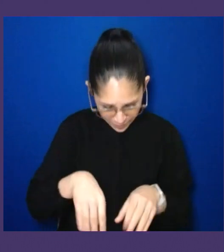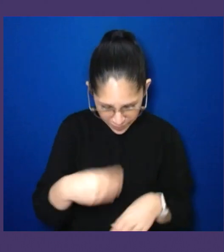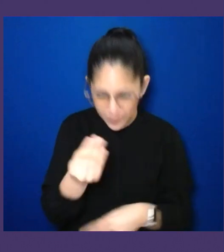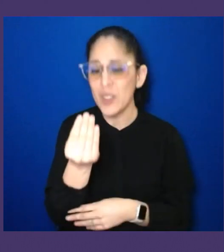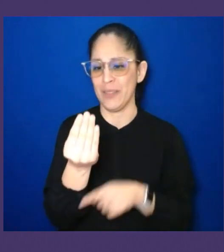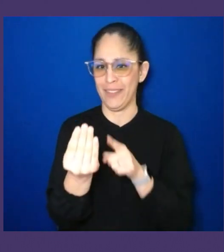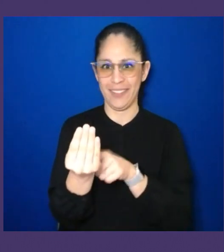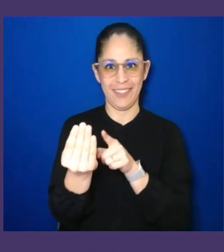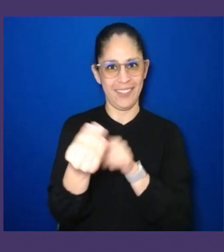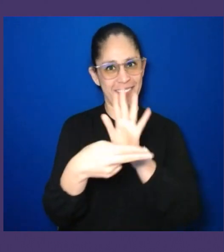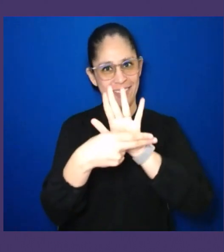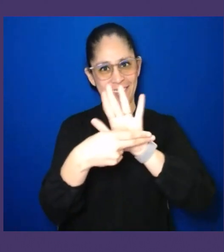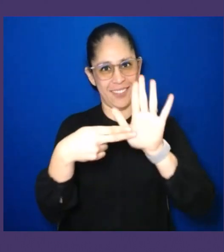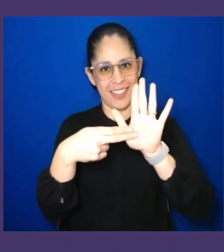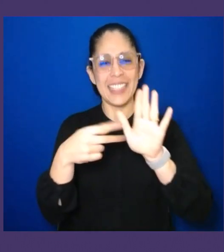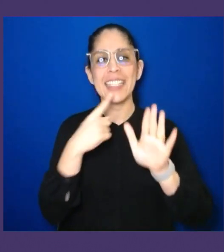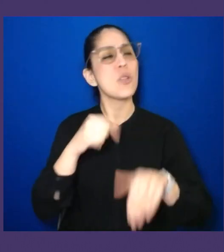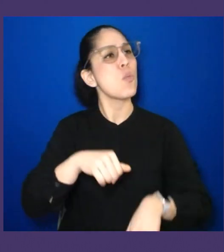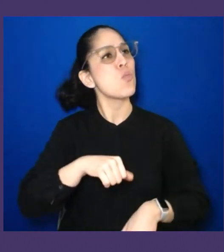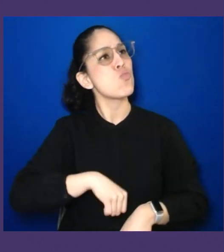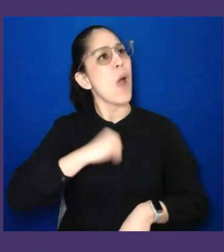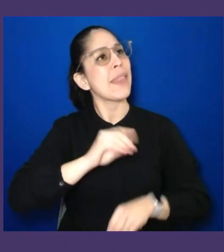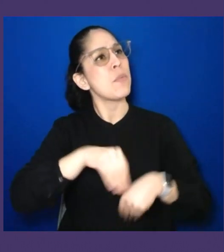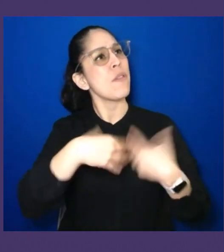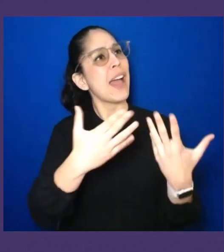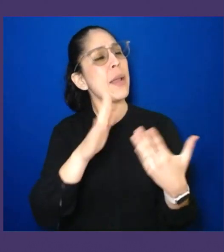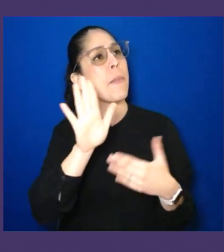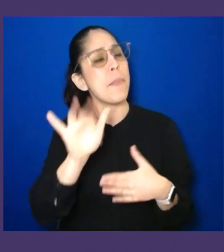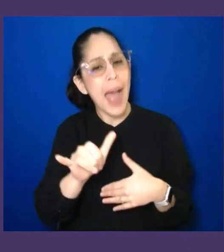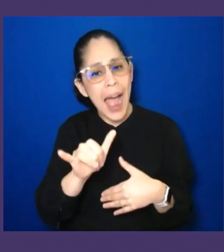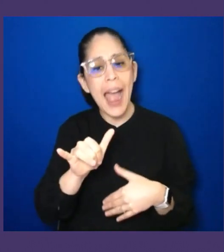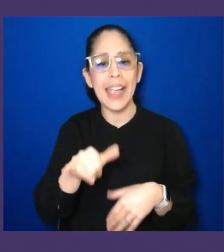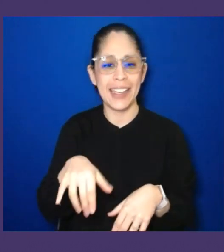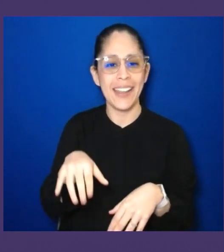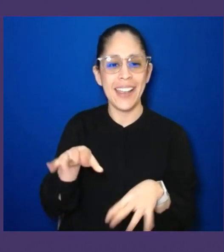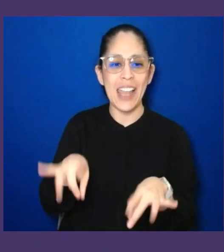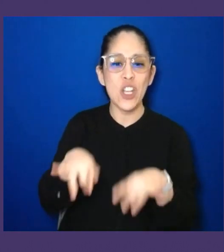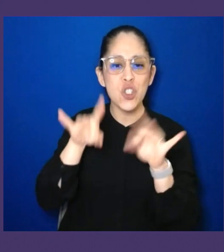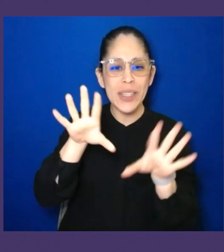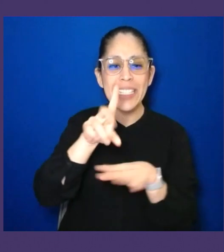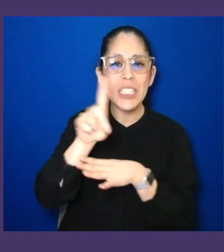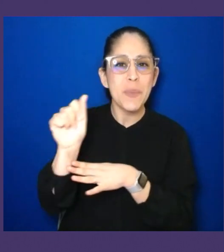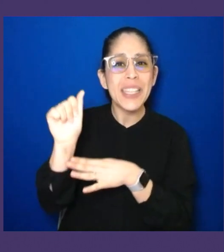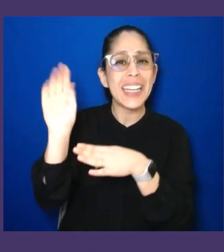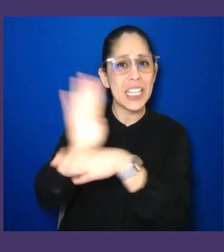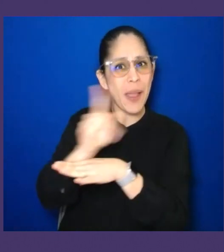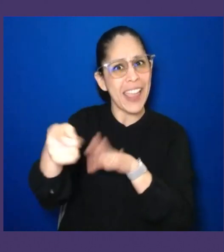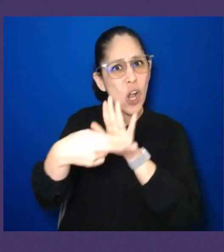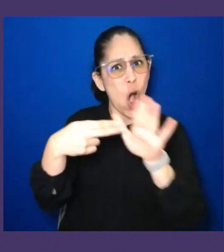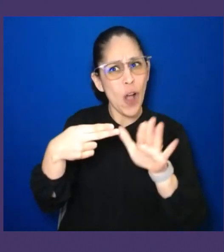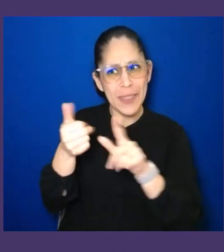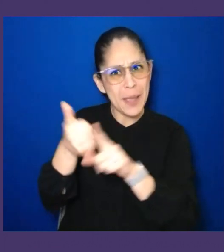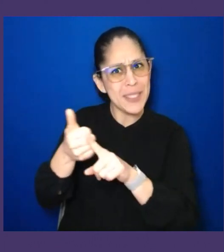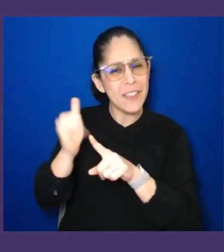an Australian Disability Enterprise", which is what they're called. There's this idea, and it is so insidious,